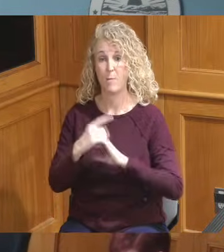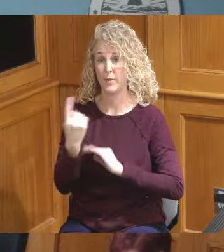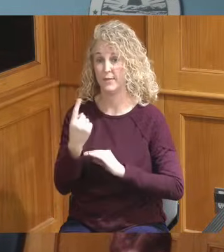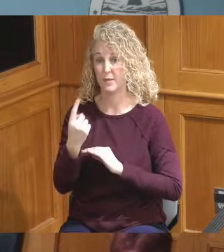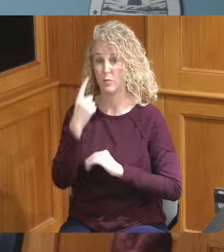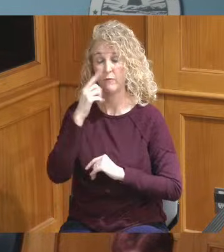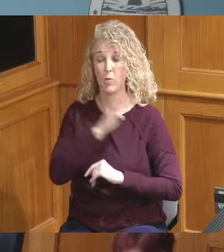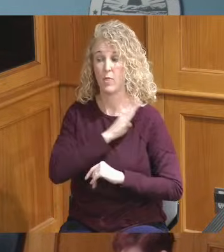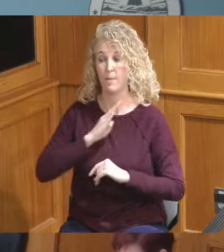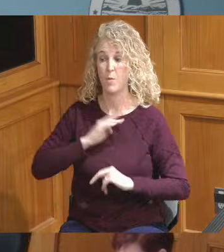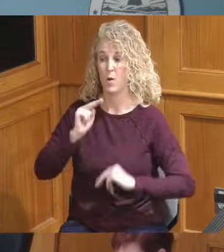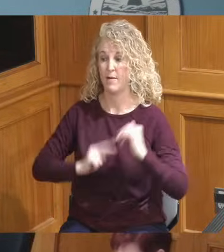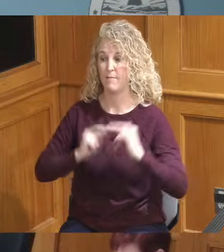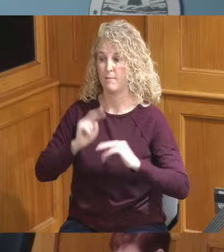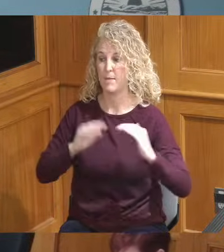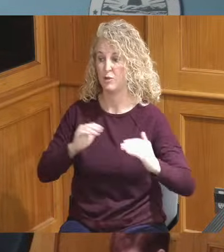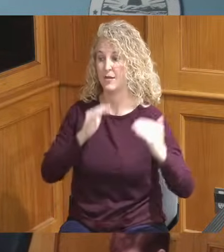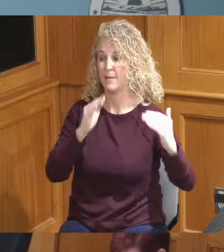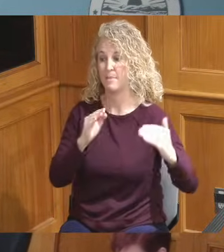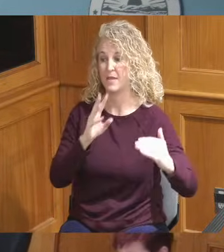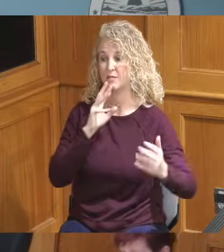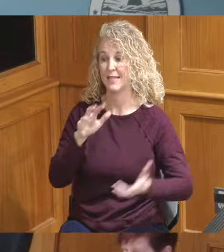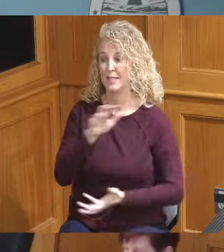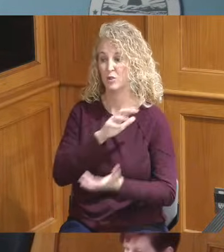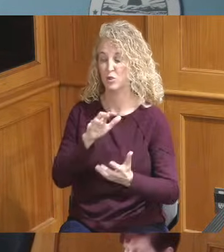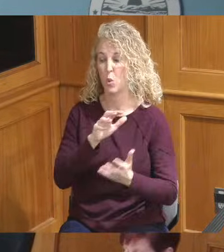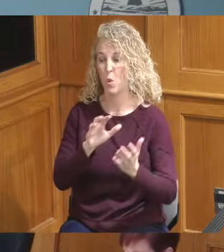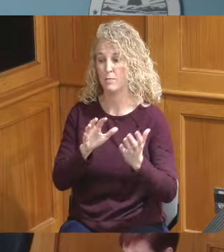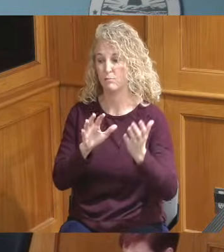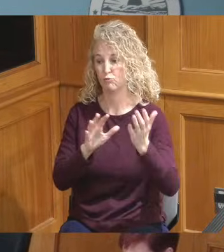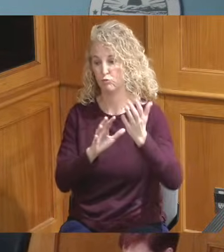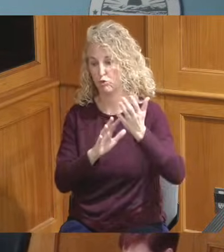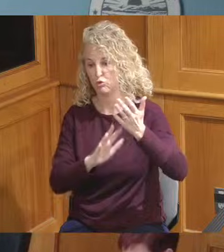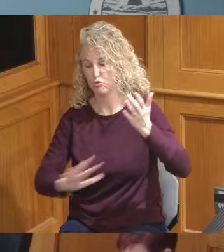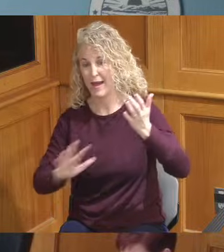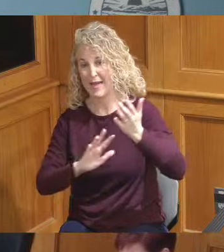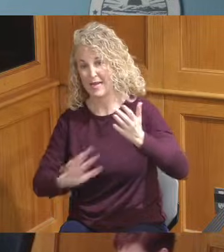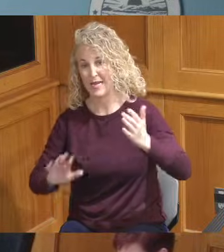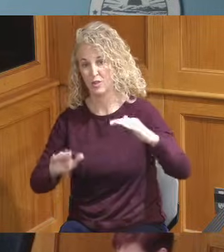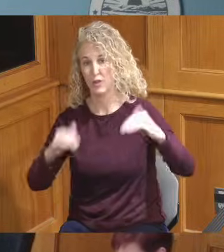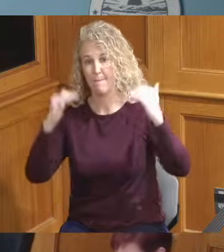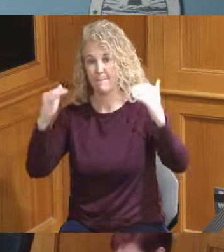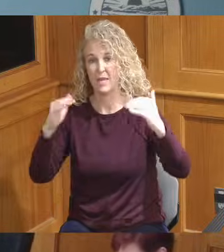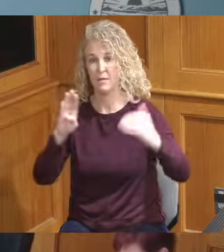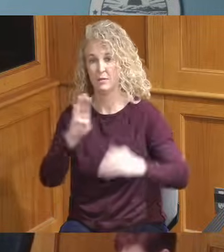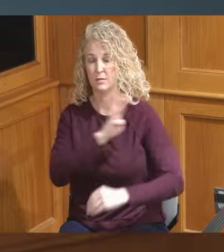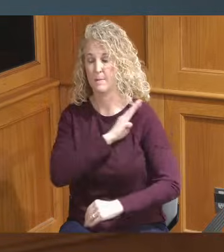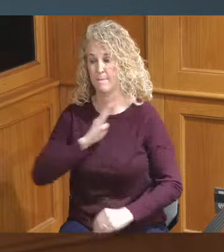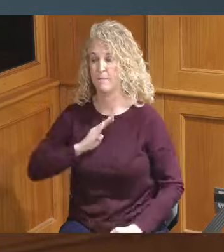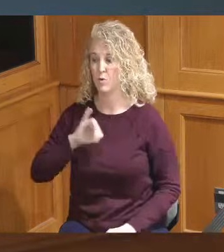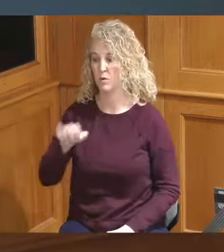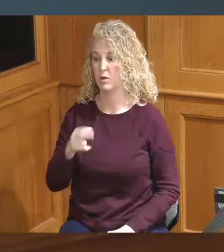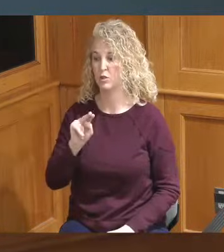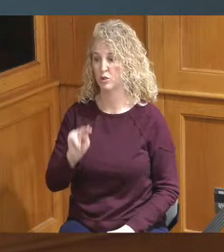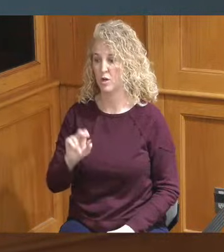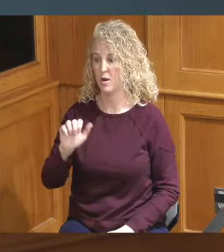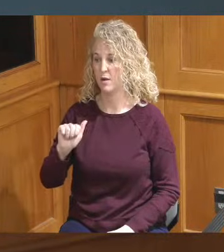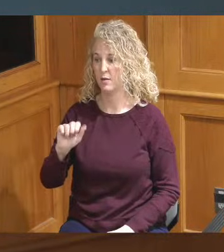Board of building appeals in the storm drainage variance and appeals board. Mr. John Ashba. Uh,